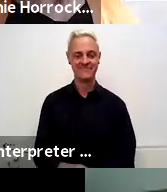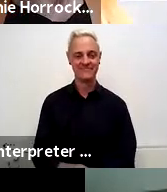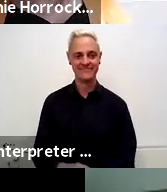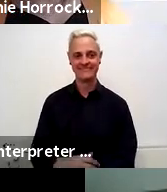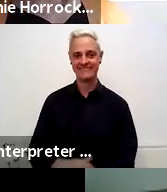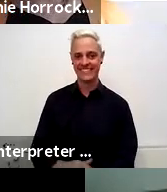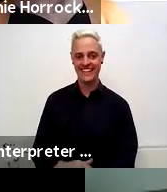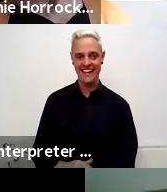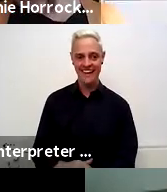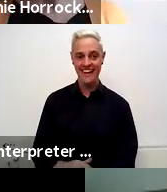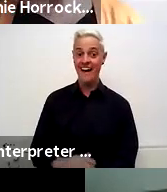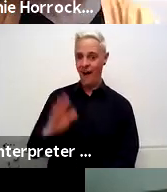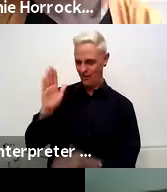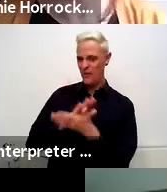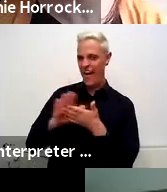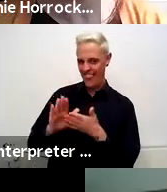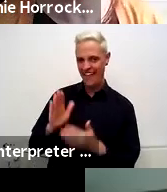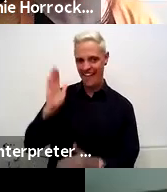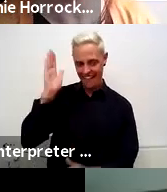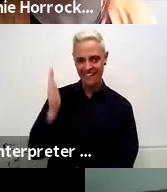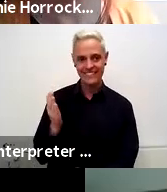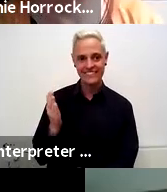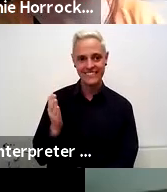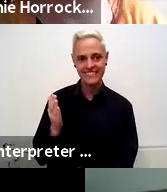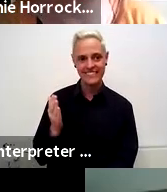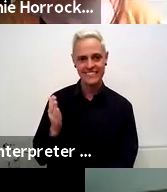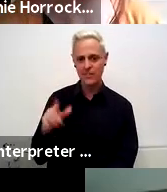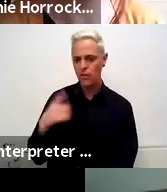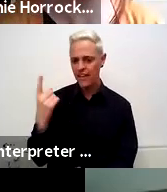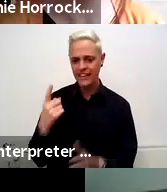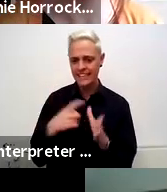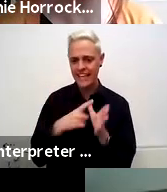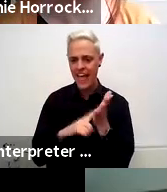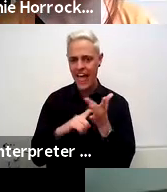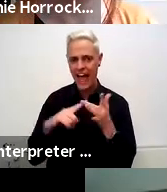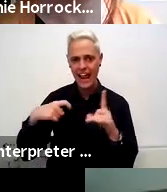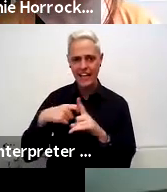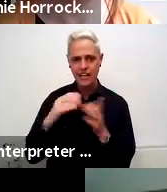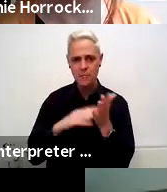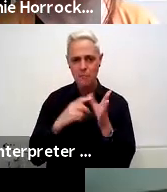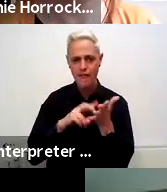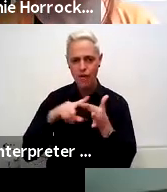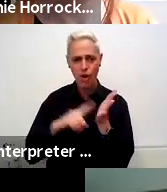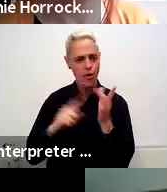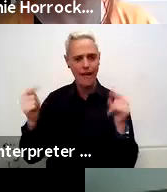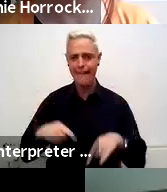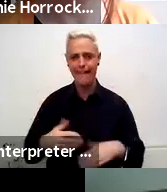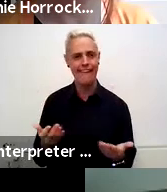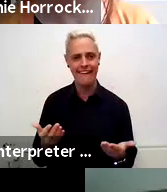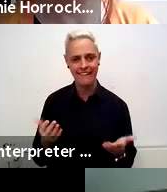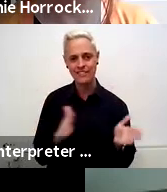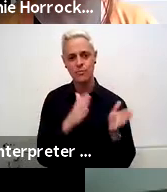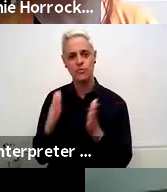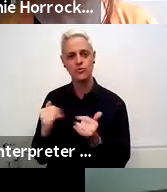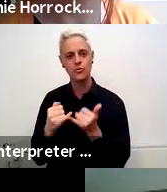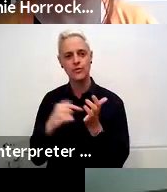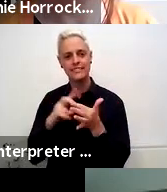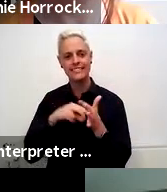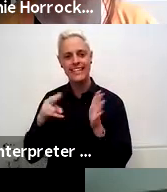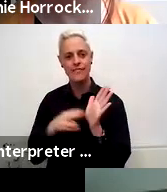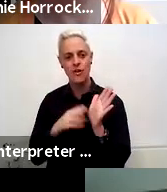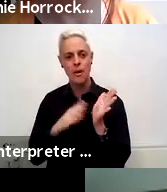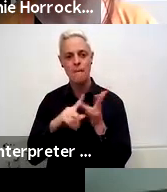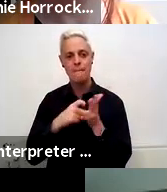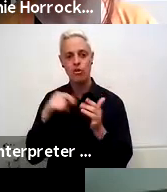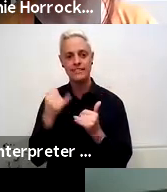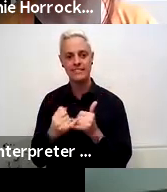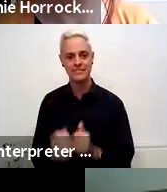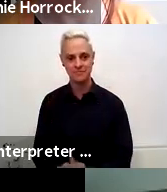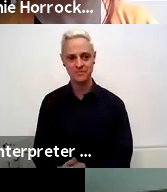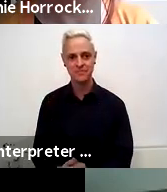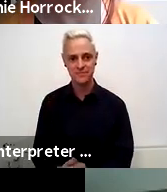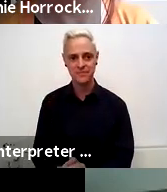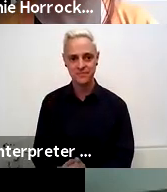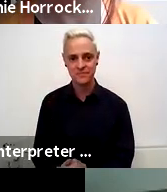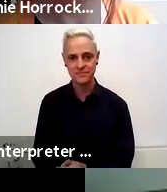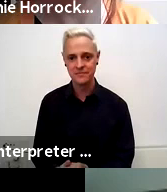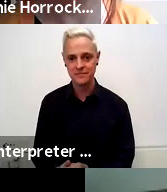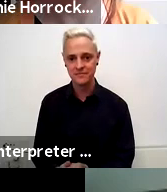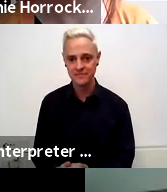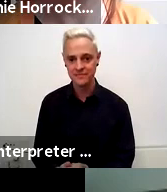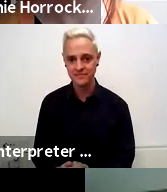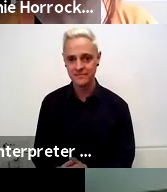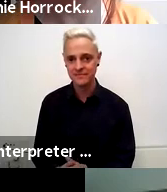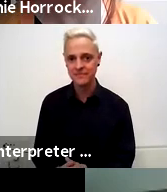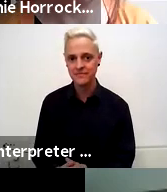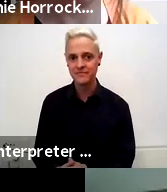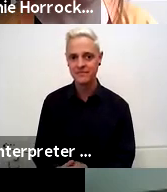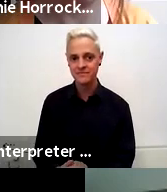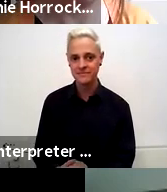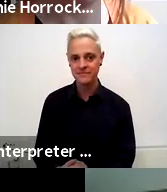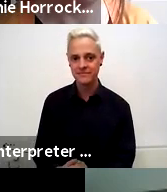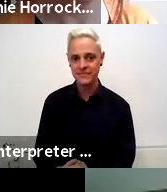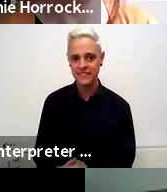And I still believe that Marvel isn't here so we're going to move to Stephen Morris, and